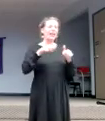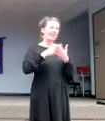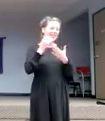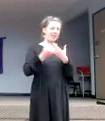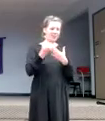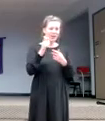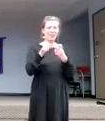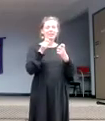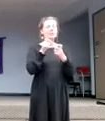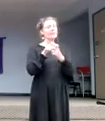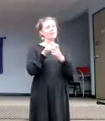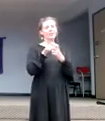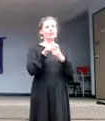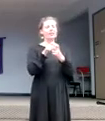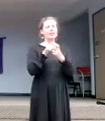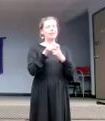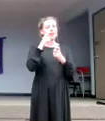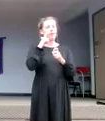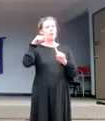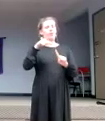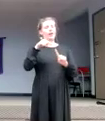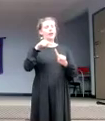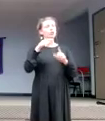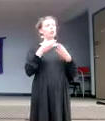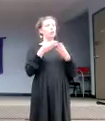specifically does not address that. It does address it in general just by changing the